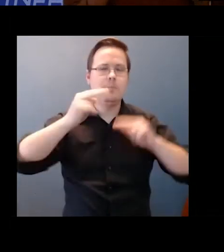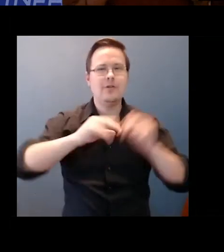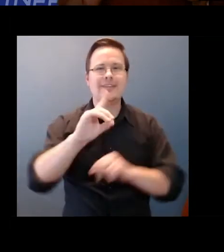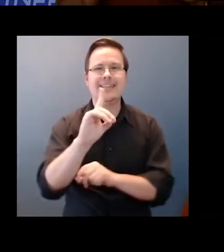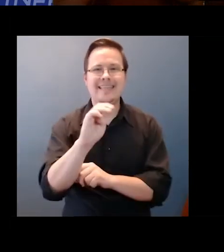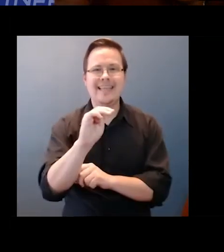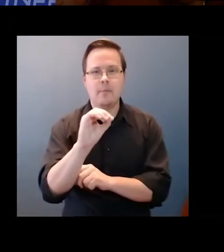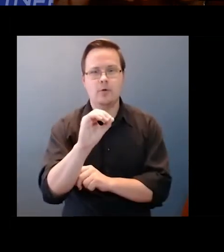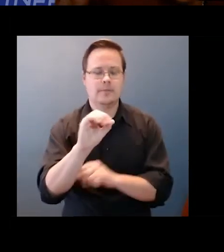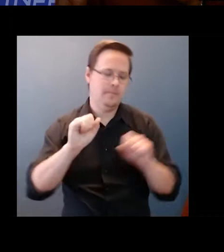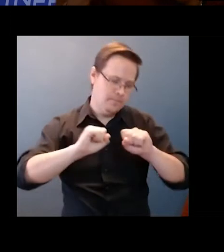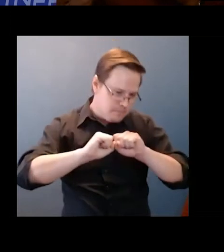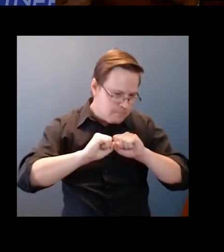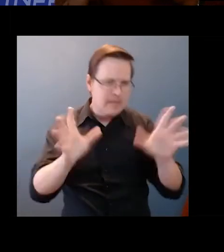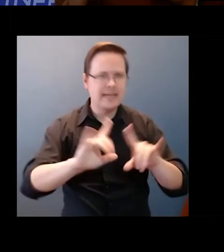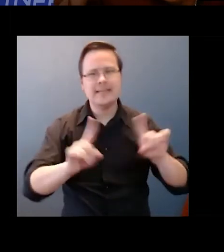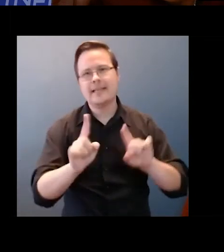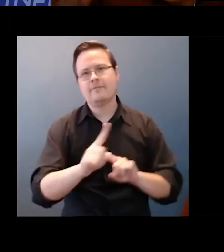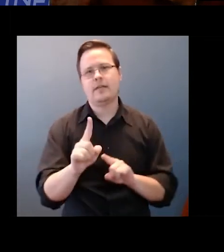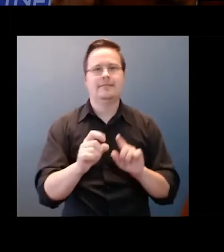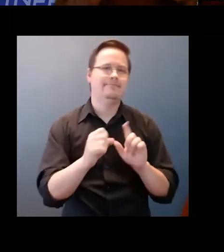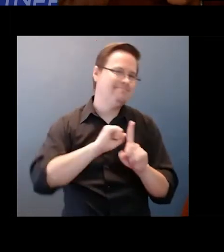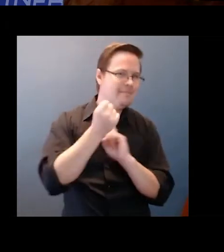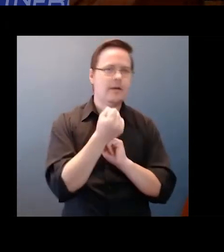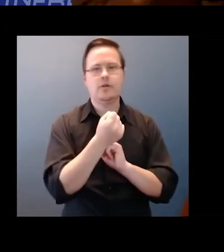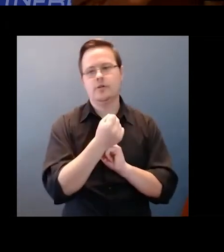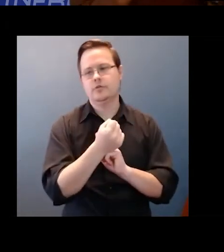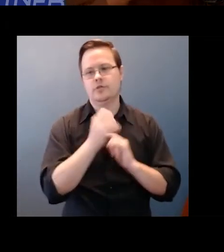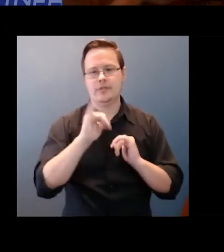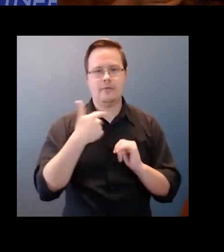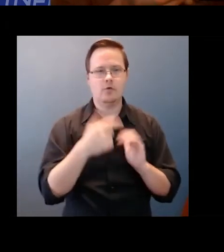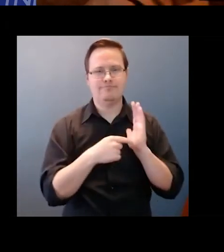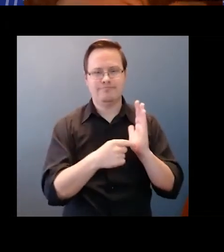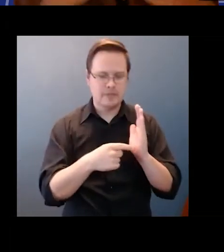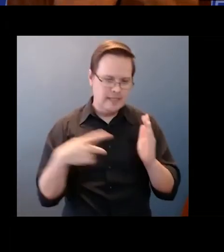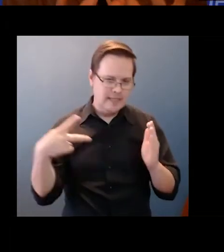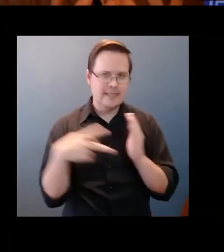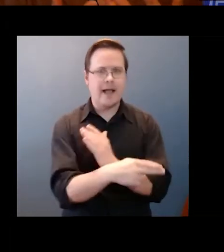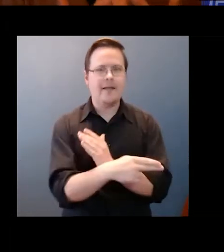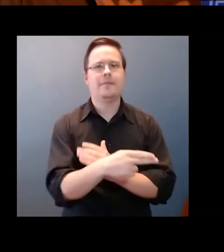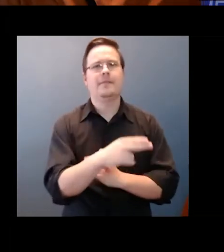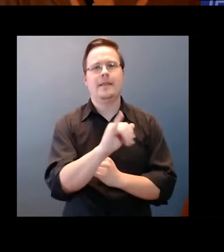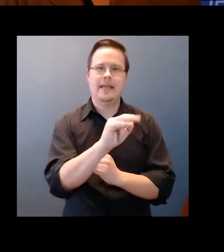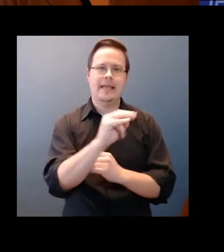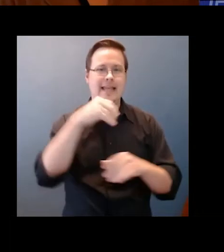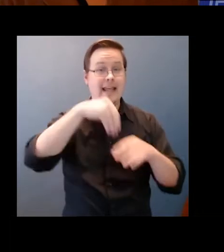To undercut some of the infrastructure champions narratives. So the infrastructure champions narrative was on